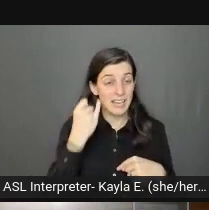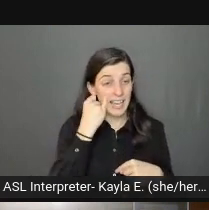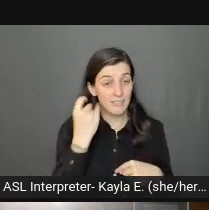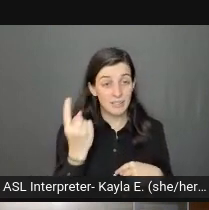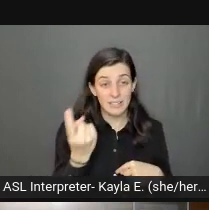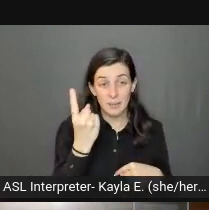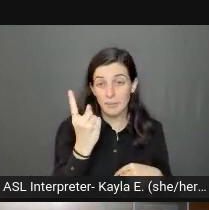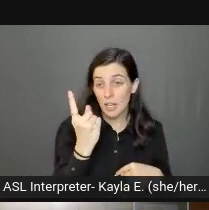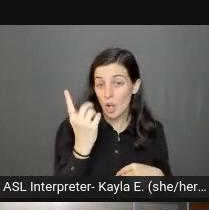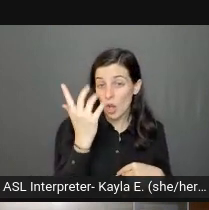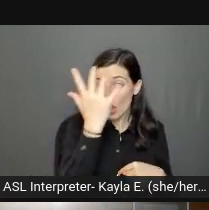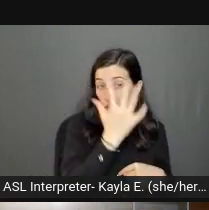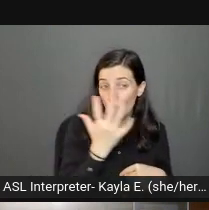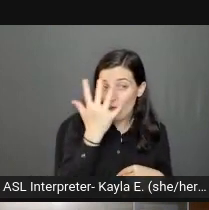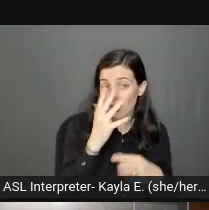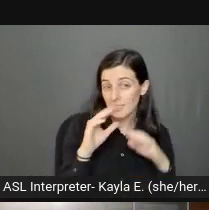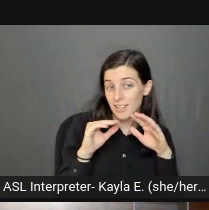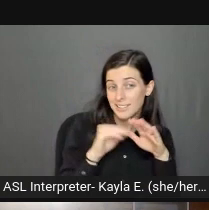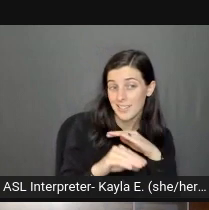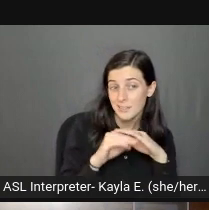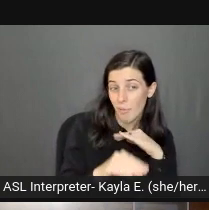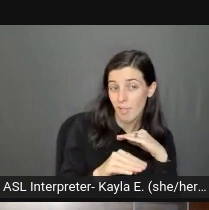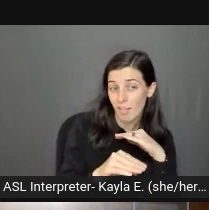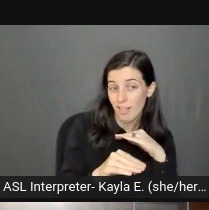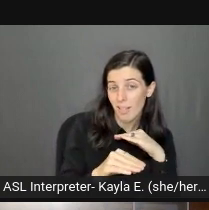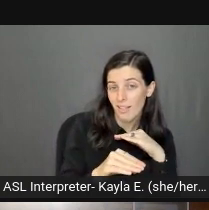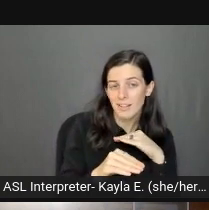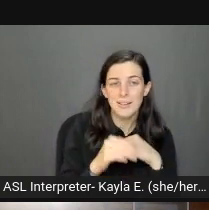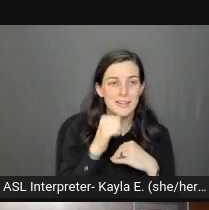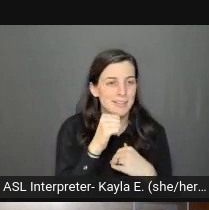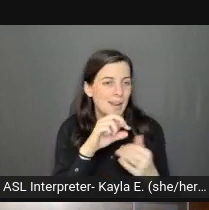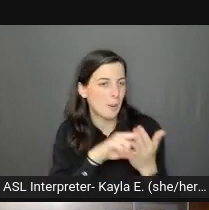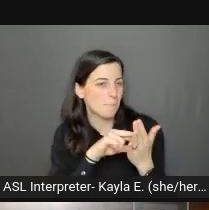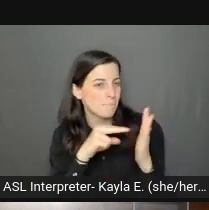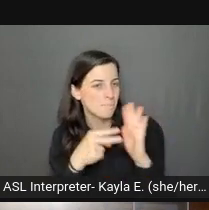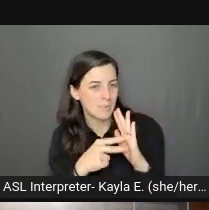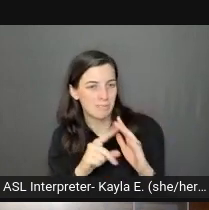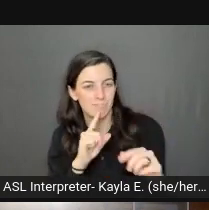to you does not mean it is accessible to screen reader users.